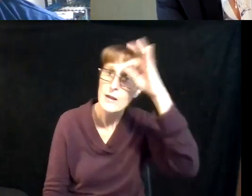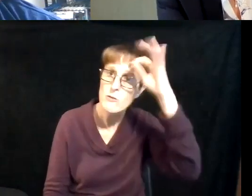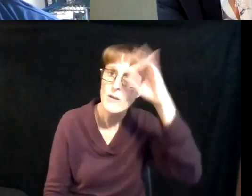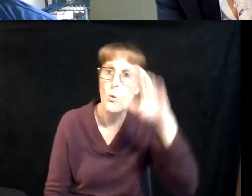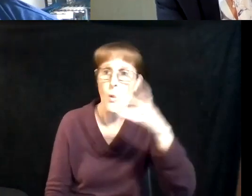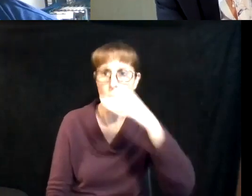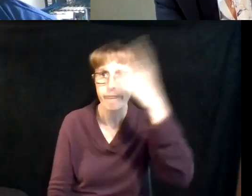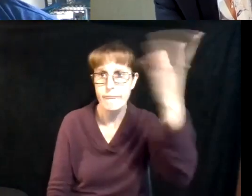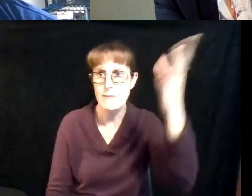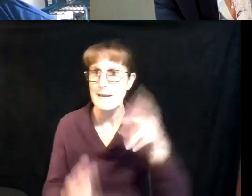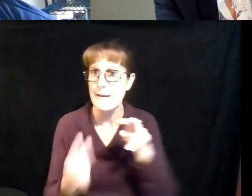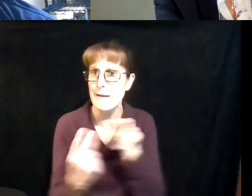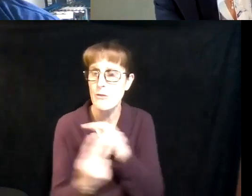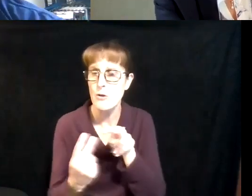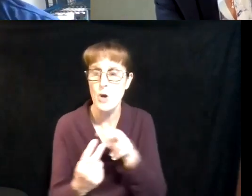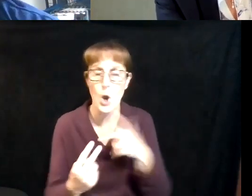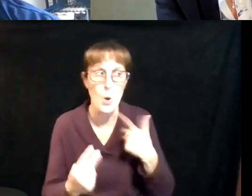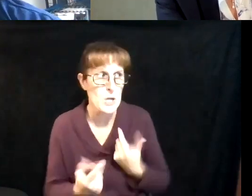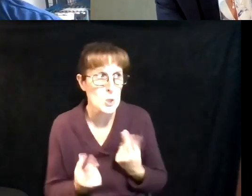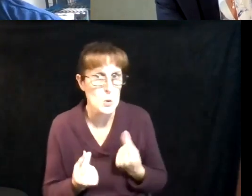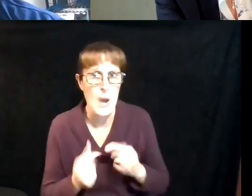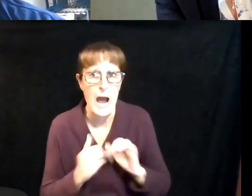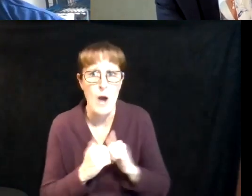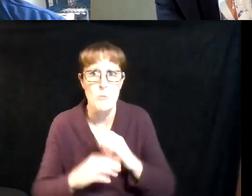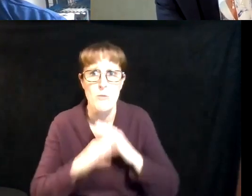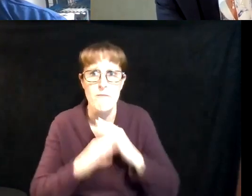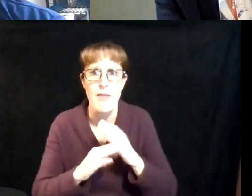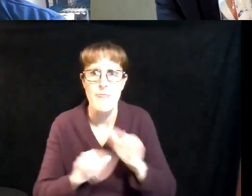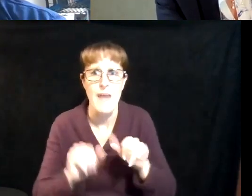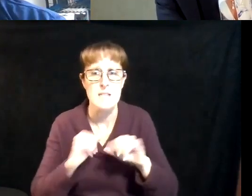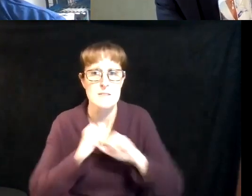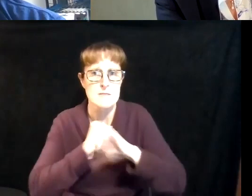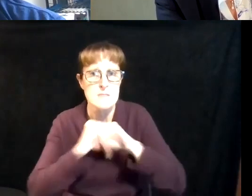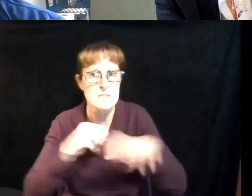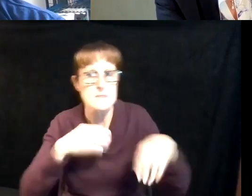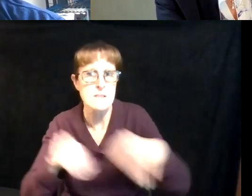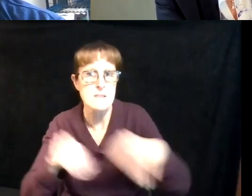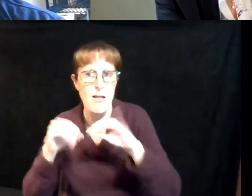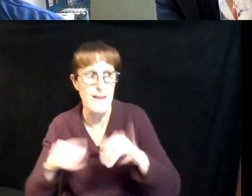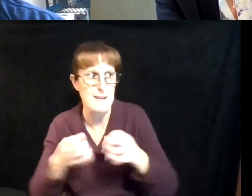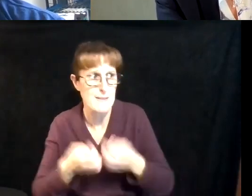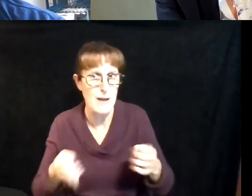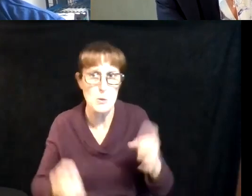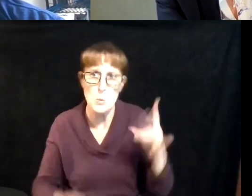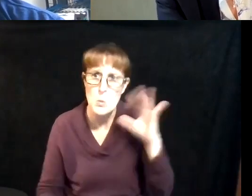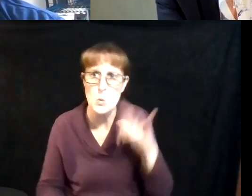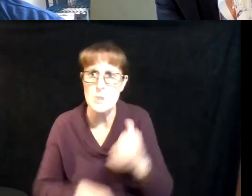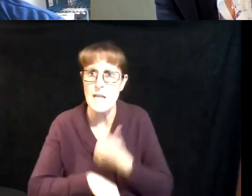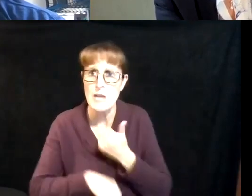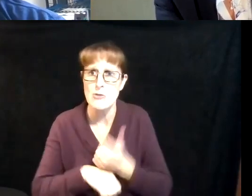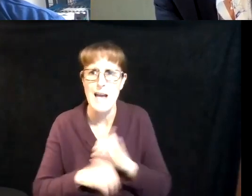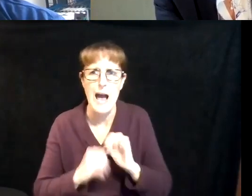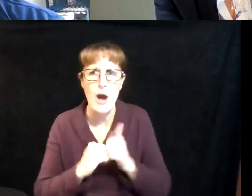Is there anything we can do to prevent the distribution and use of this dangerous device?" In my interview with Dybwad,